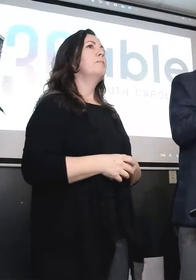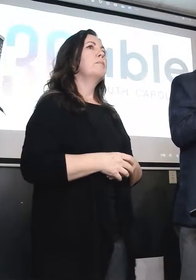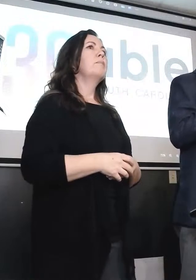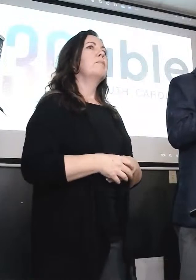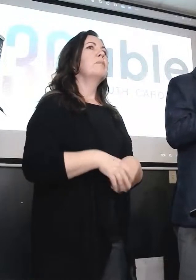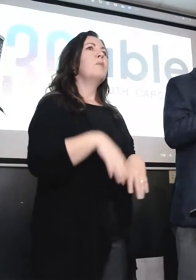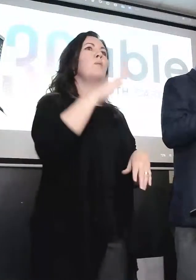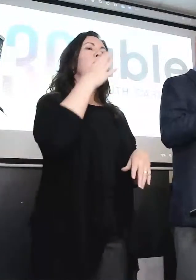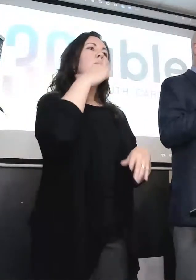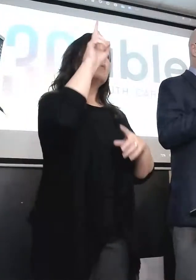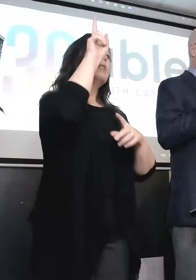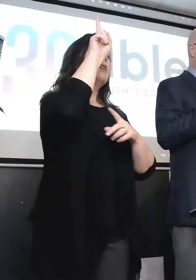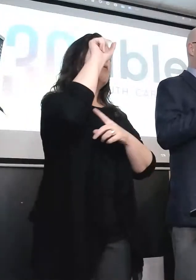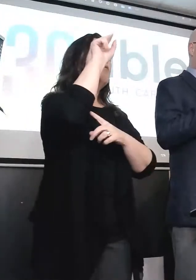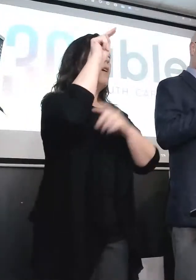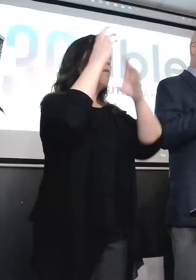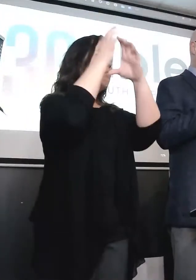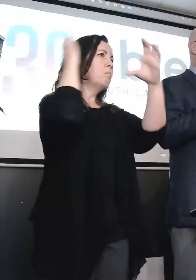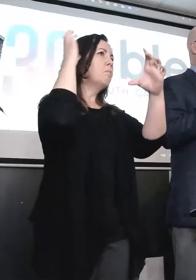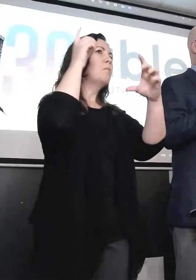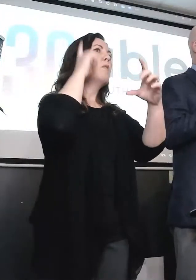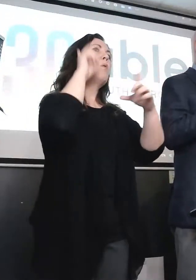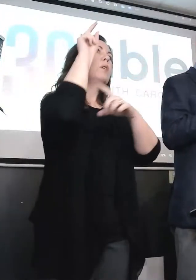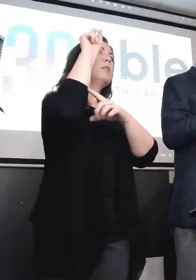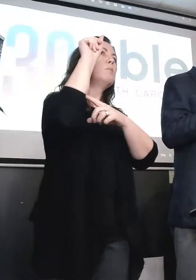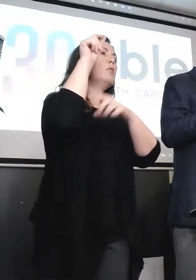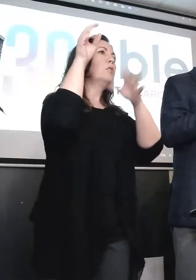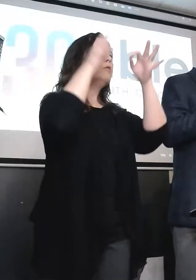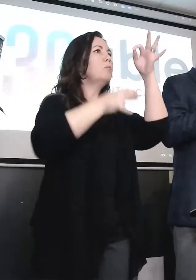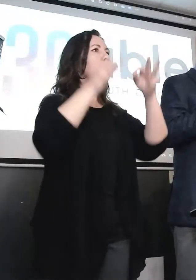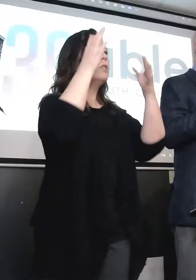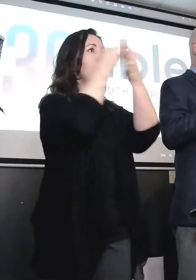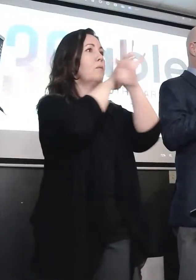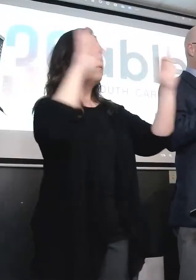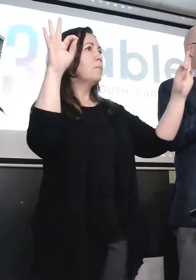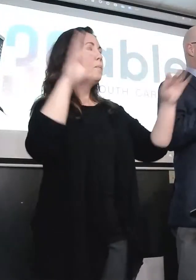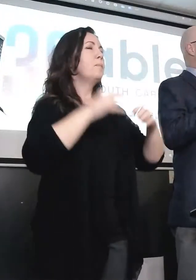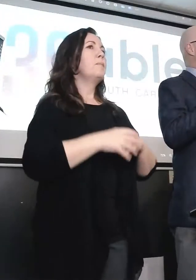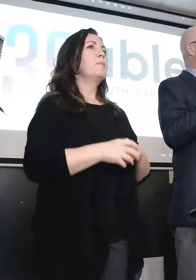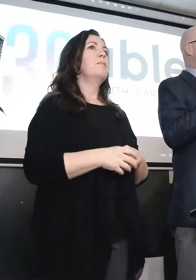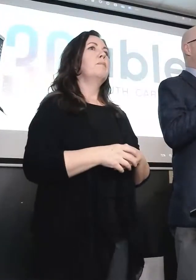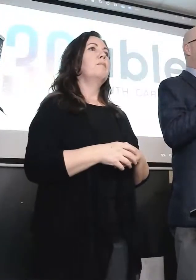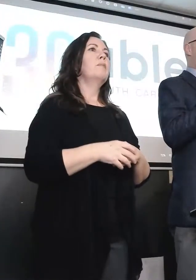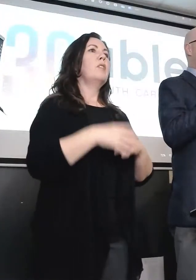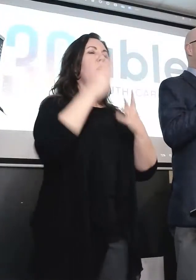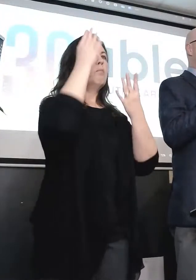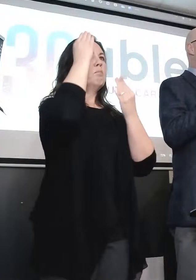for Disability uh Disability Justice and Freedom reminding us that the fight for equality is